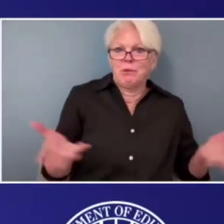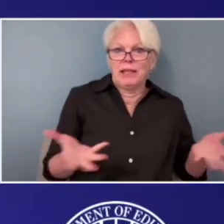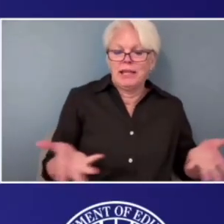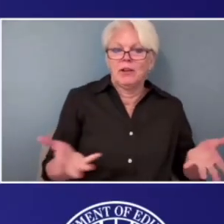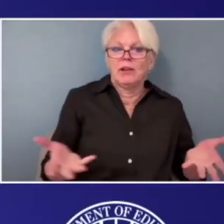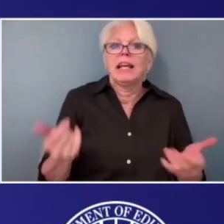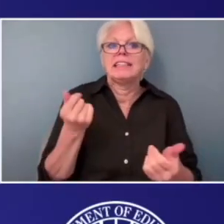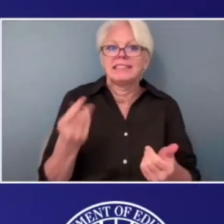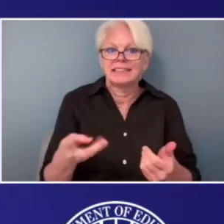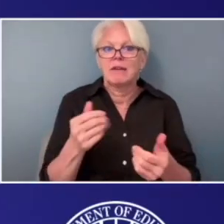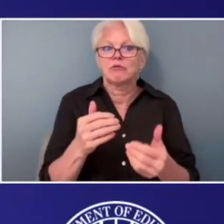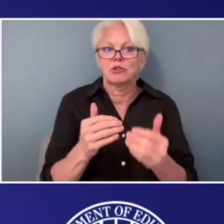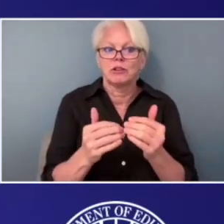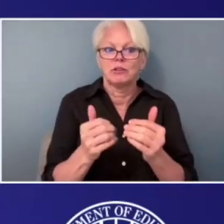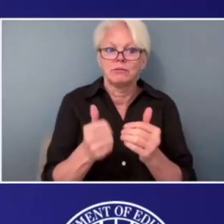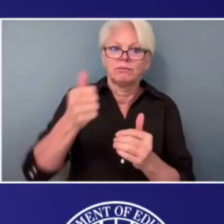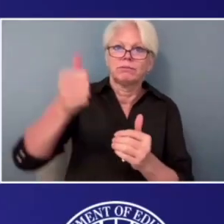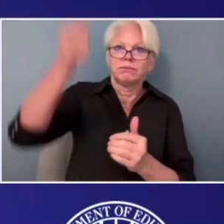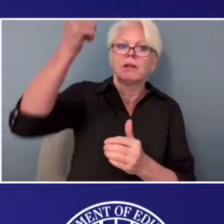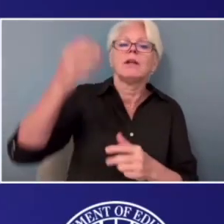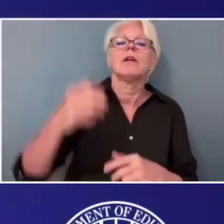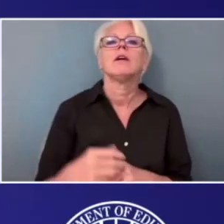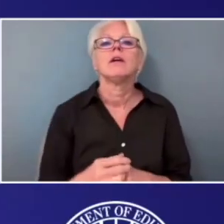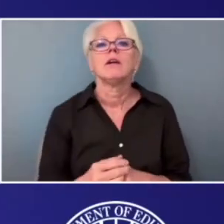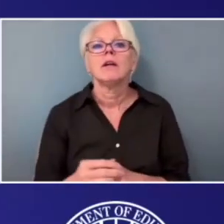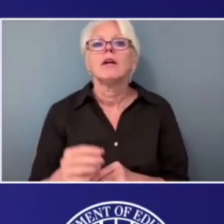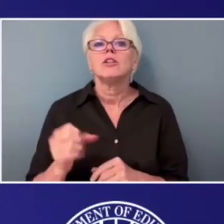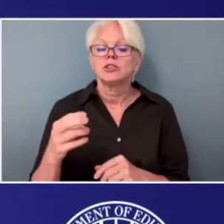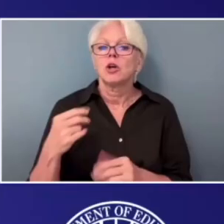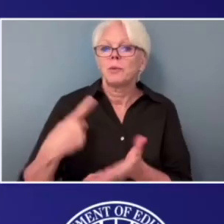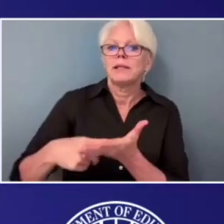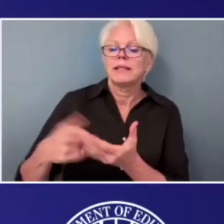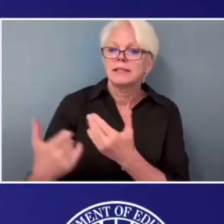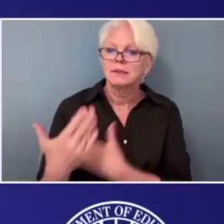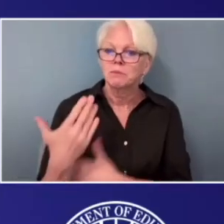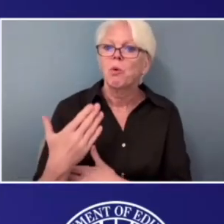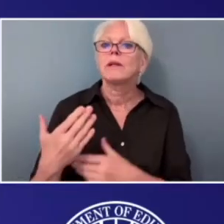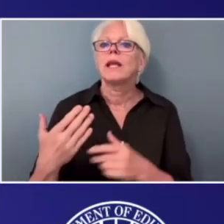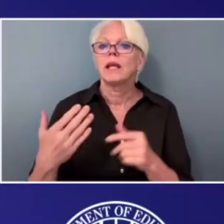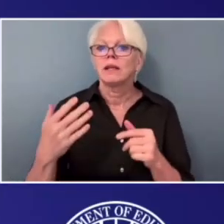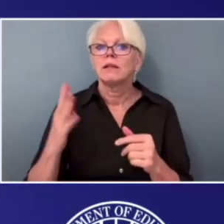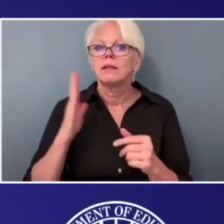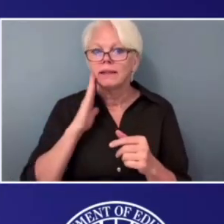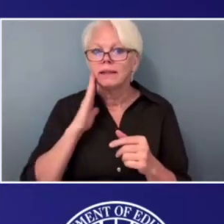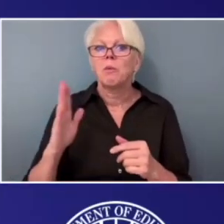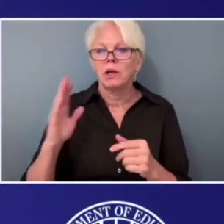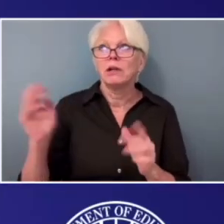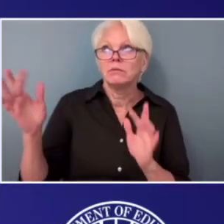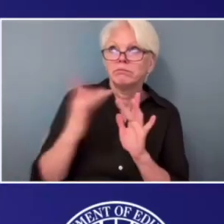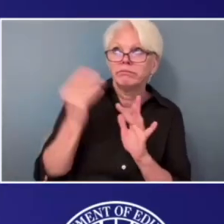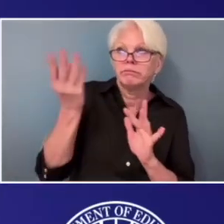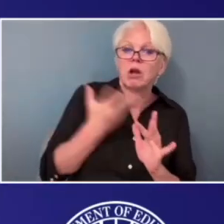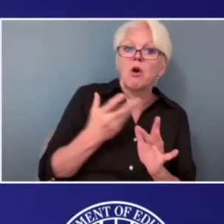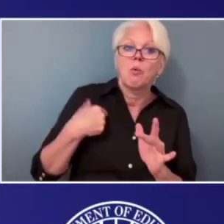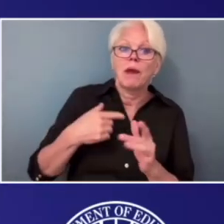And so we did speak about it this morning. They will get back to us when they've had a chance to flesh that out all the way up, what I call a food chain,